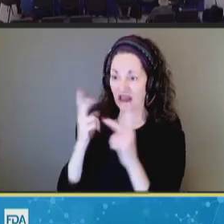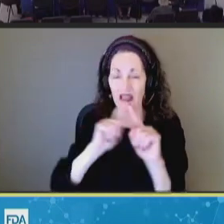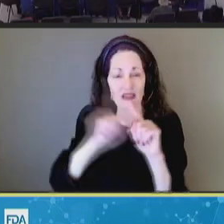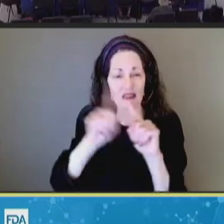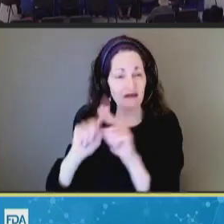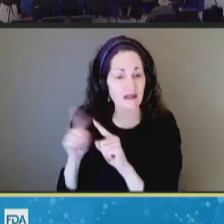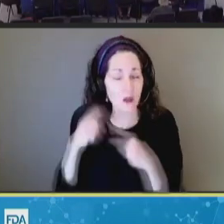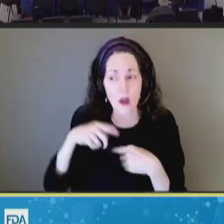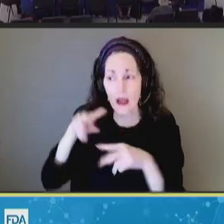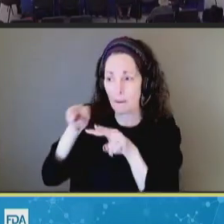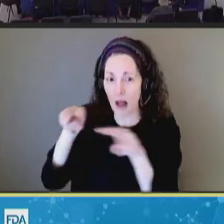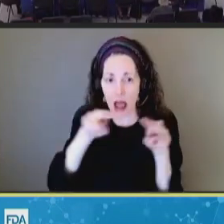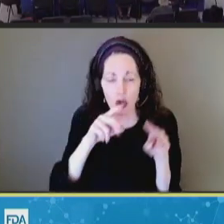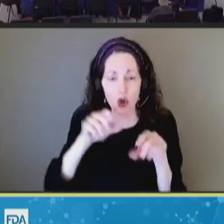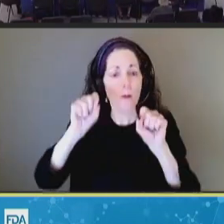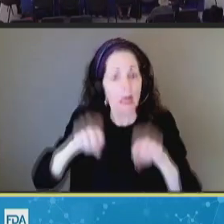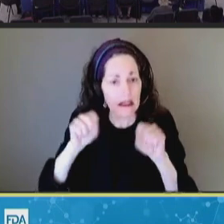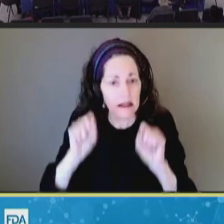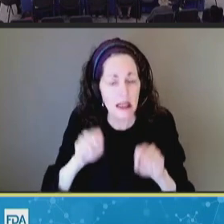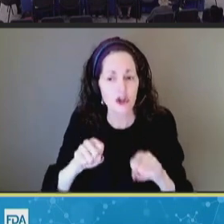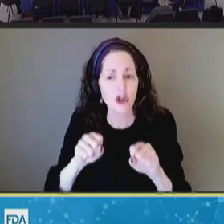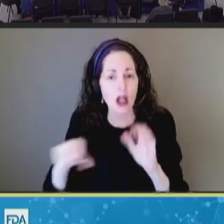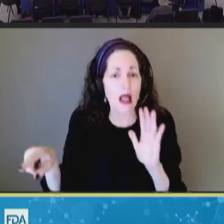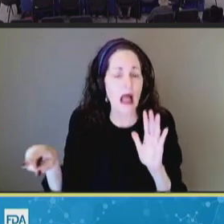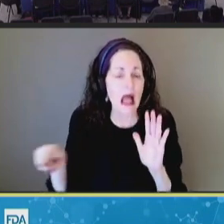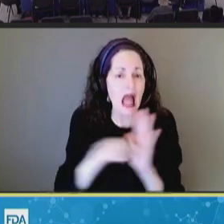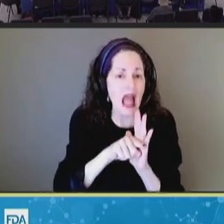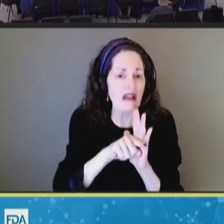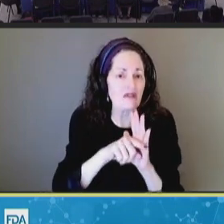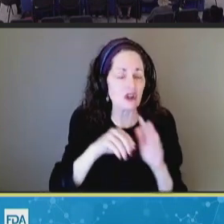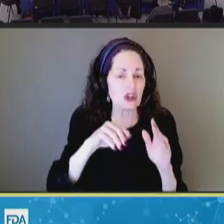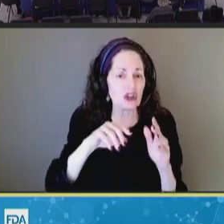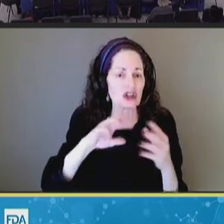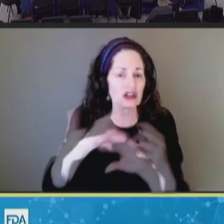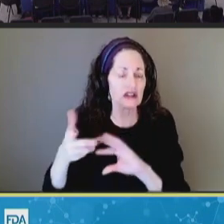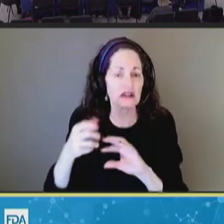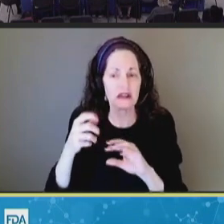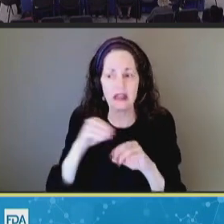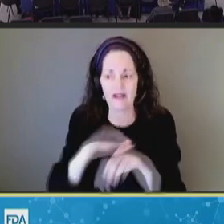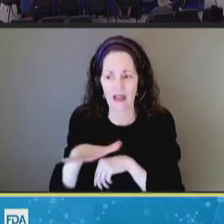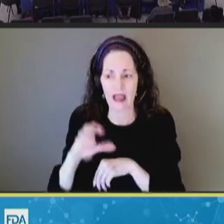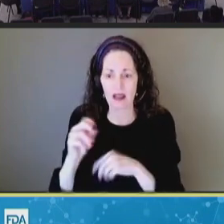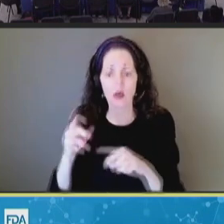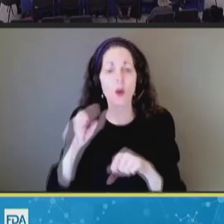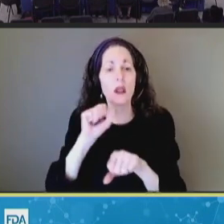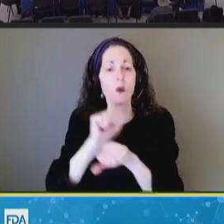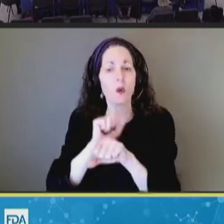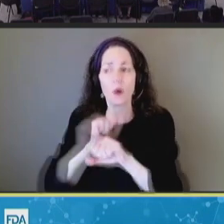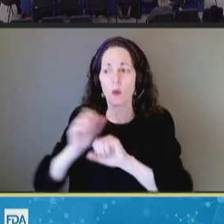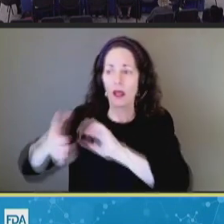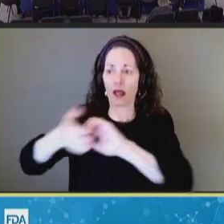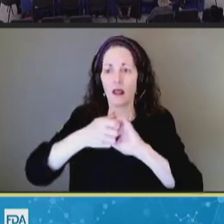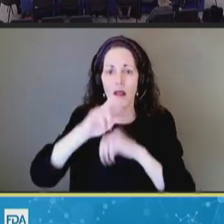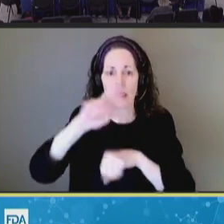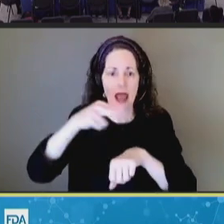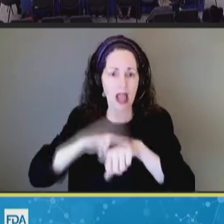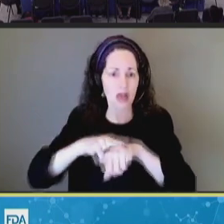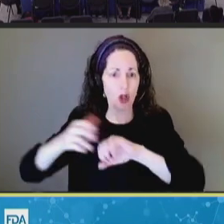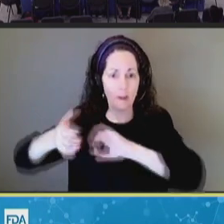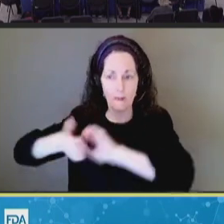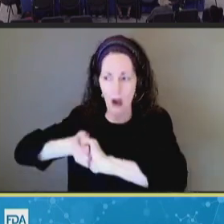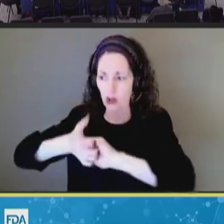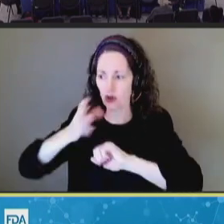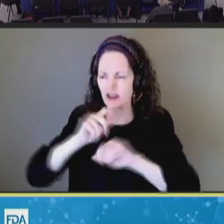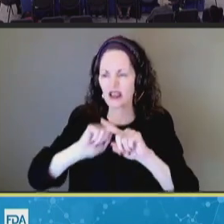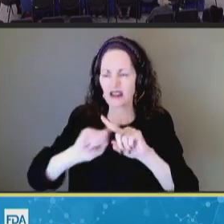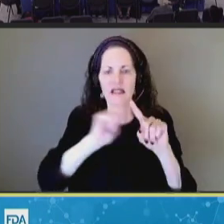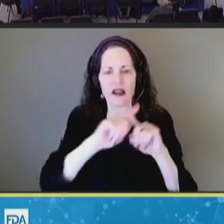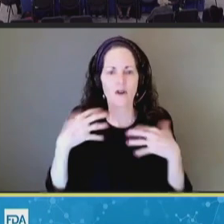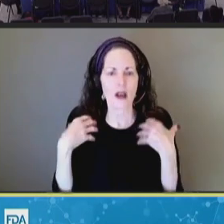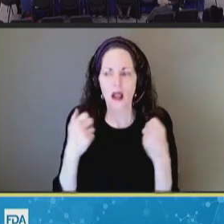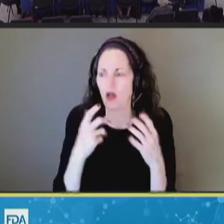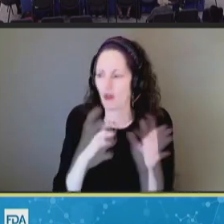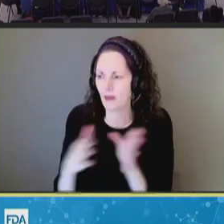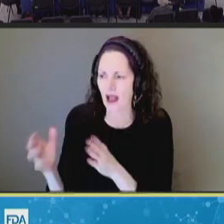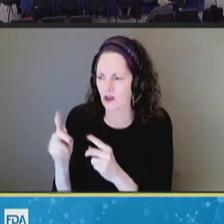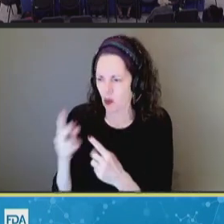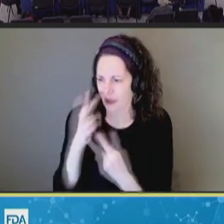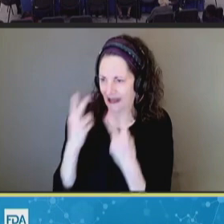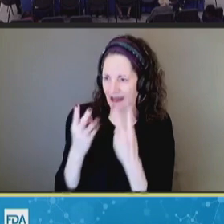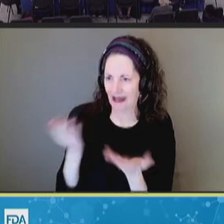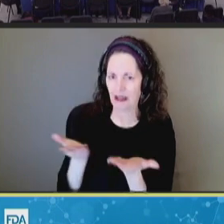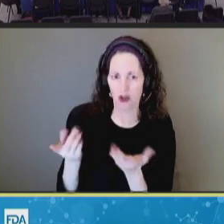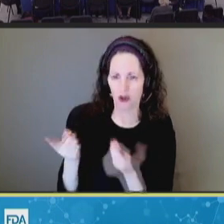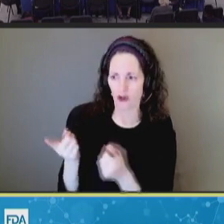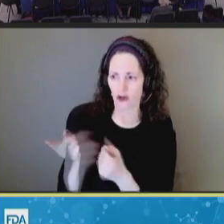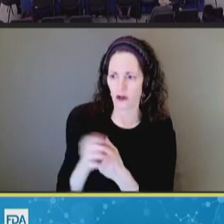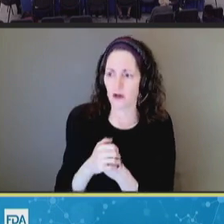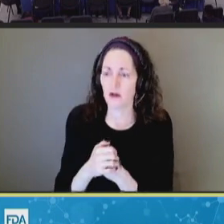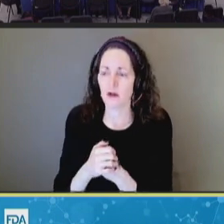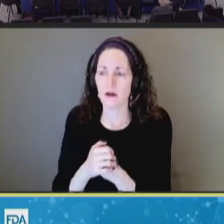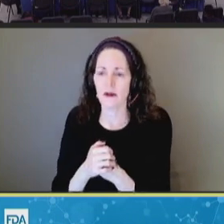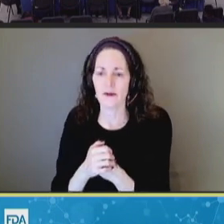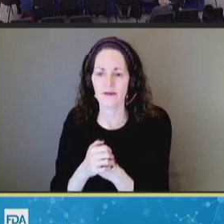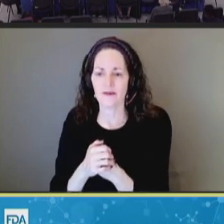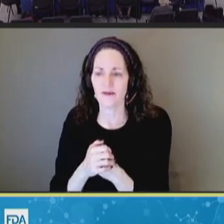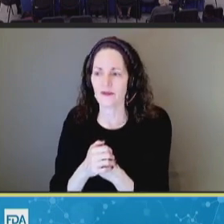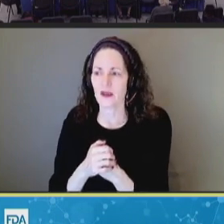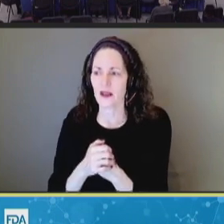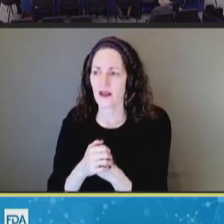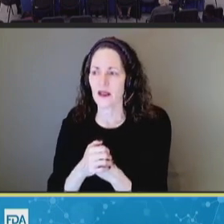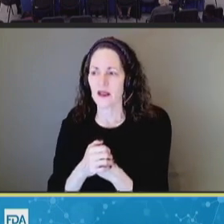we collaborate with federal partners, and we work with large nationwide health plans as shown here.